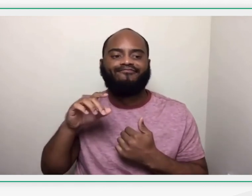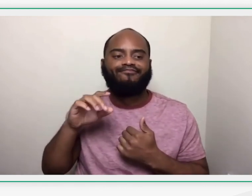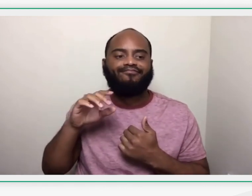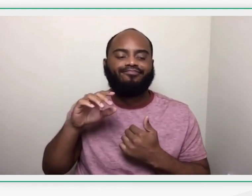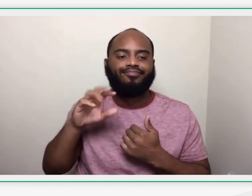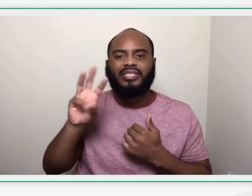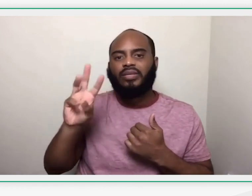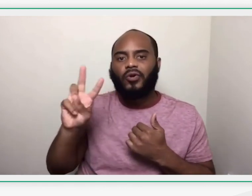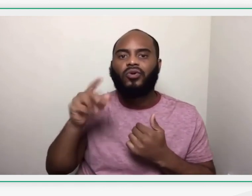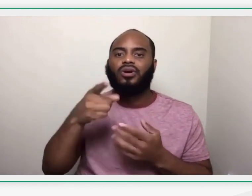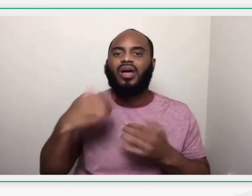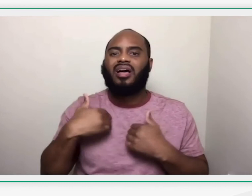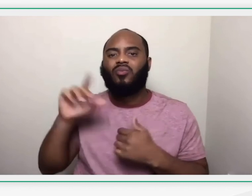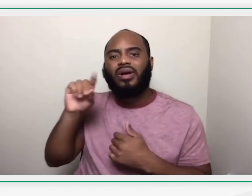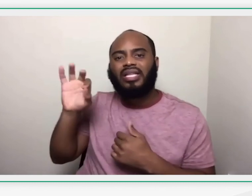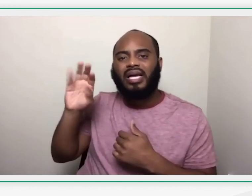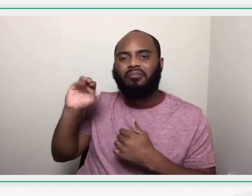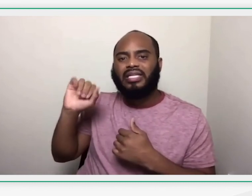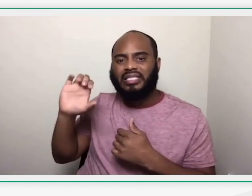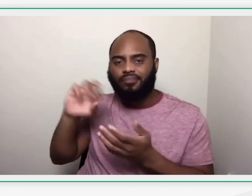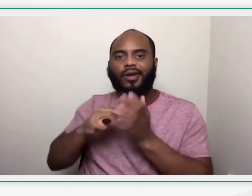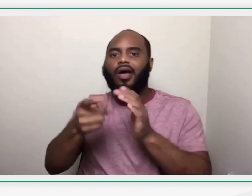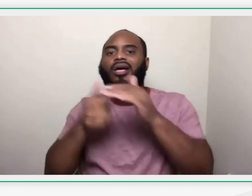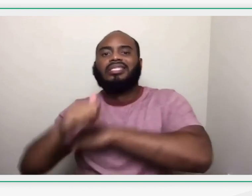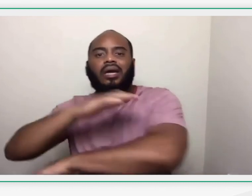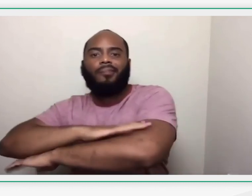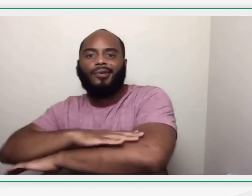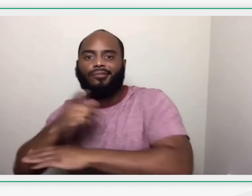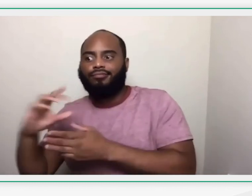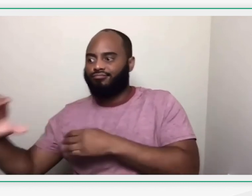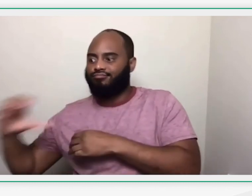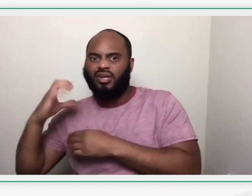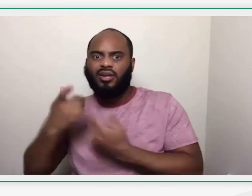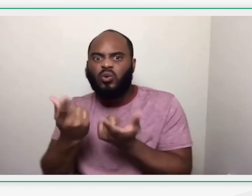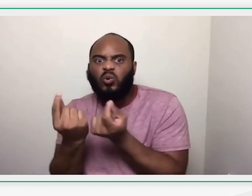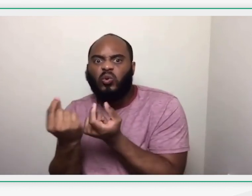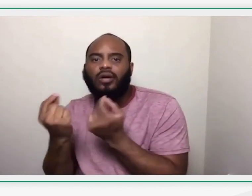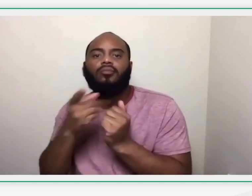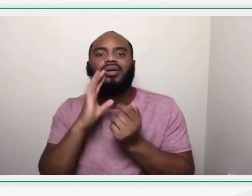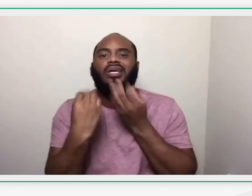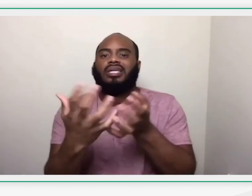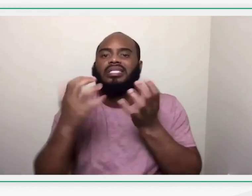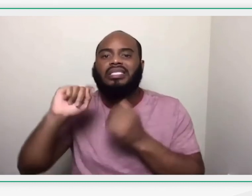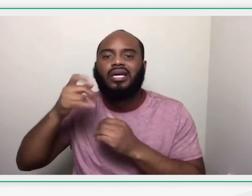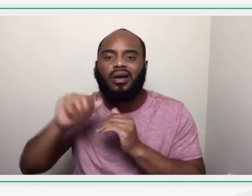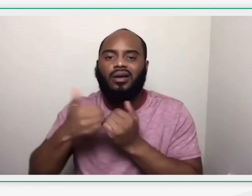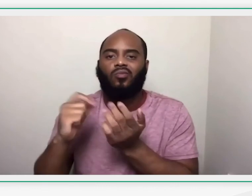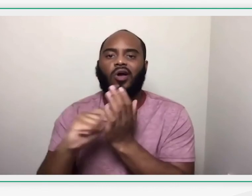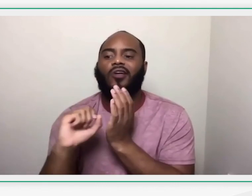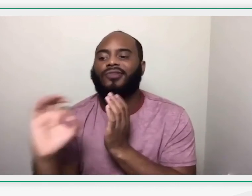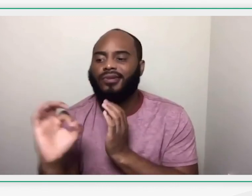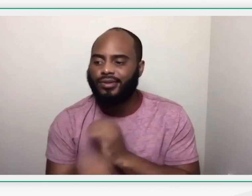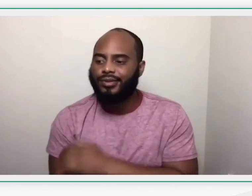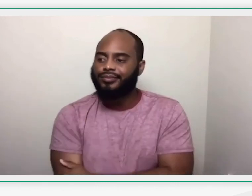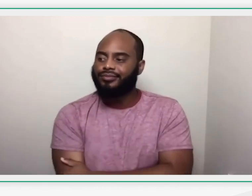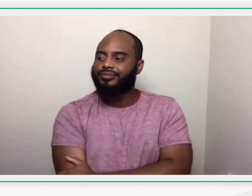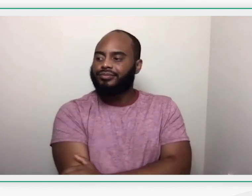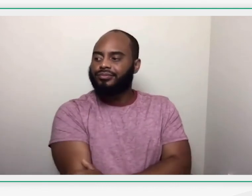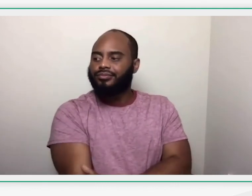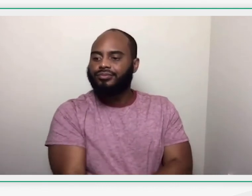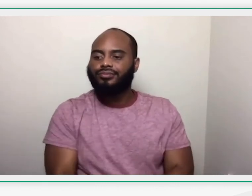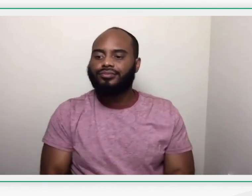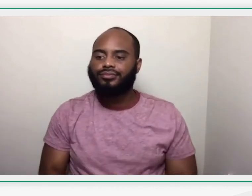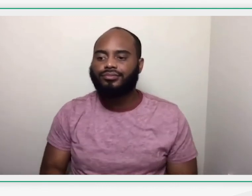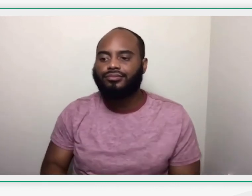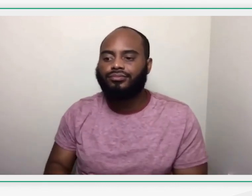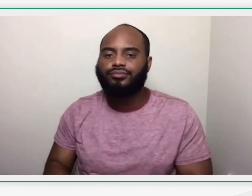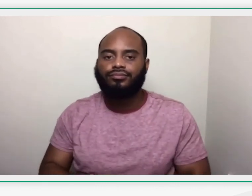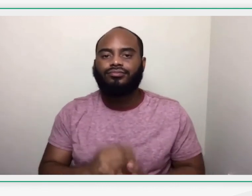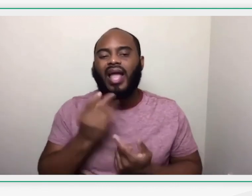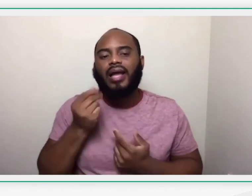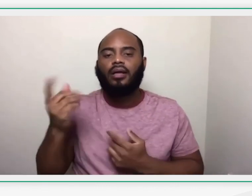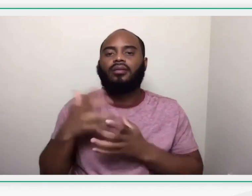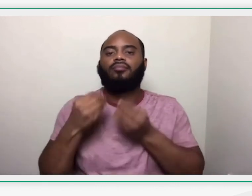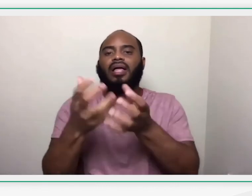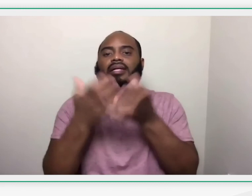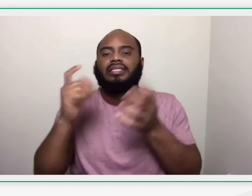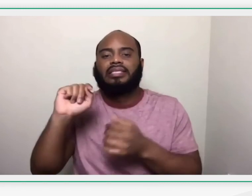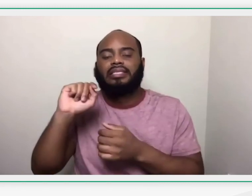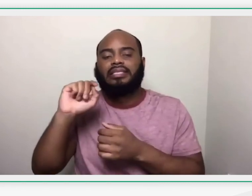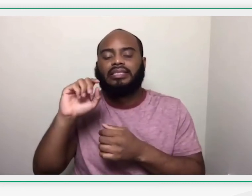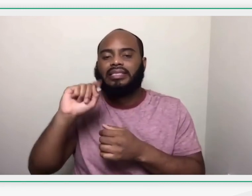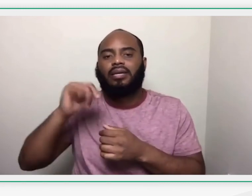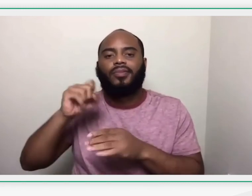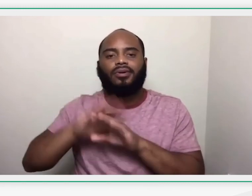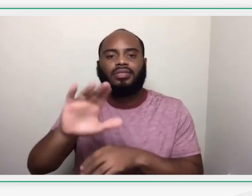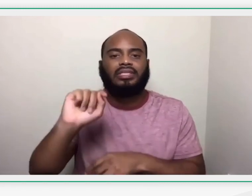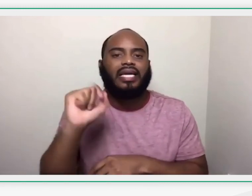And so, when you don't have a W-2, you have 1099 income, Tyler McBroom provides a lot of great tips for how to handle that, and provides spending and financial tips during tax time.